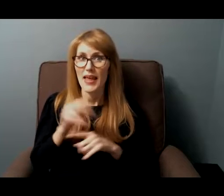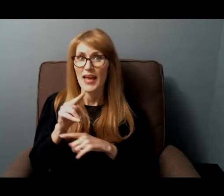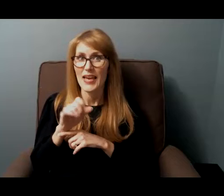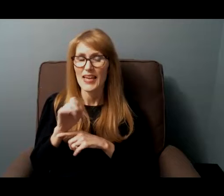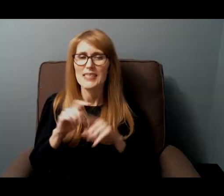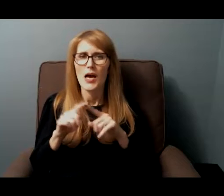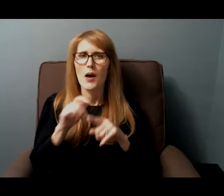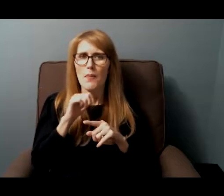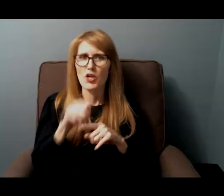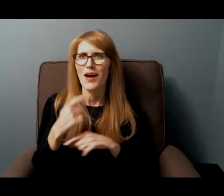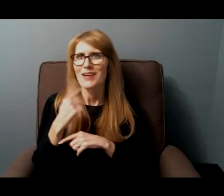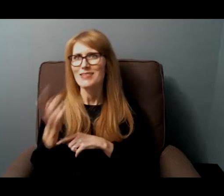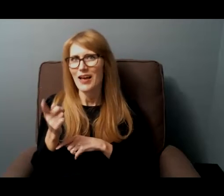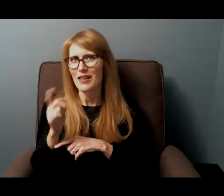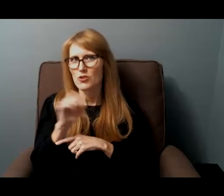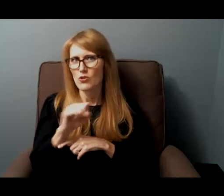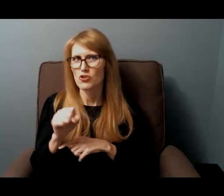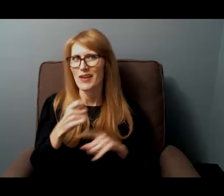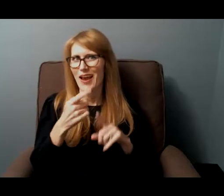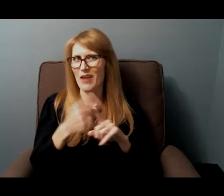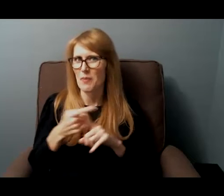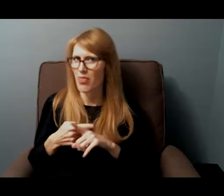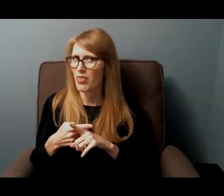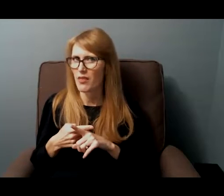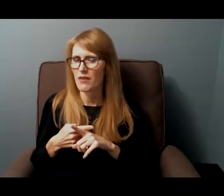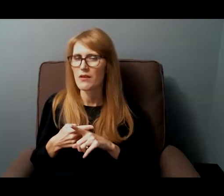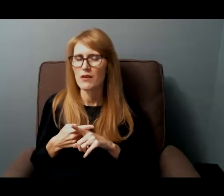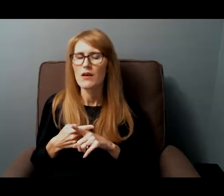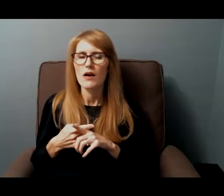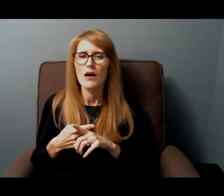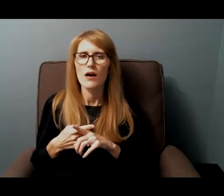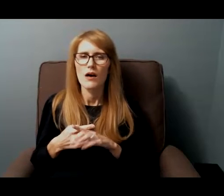telling Social Security what it is. That will hopefully become a little bit clearer when we